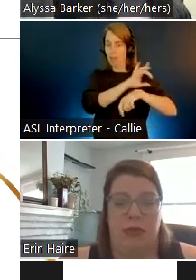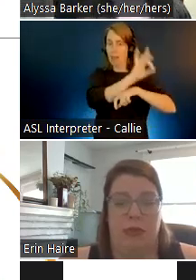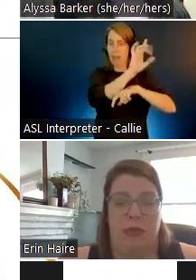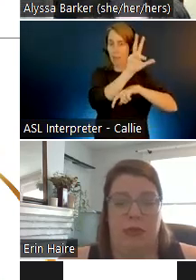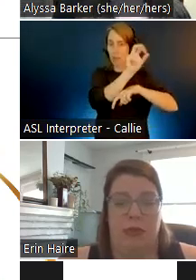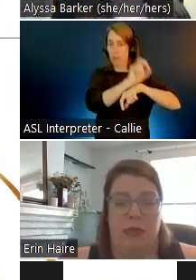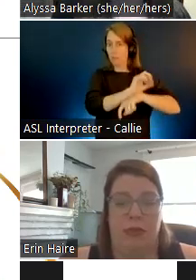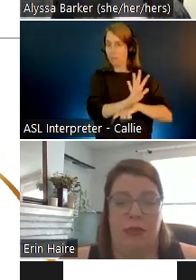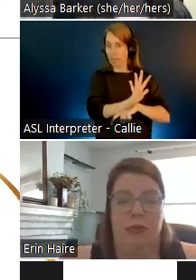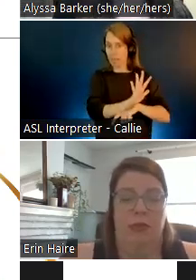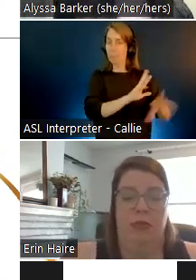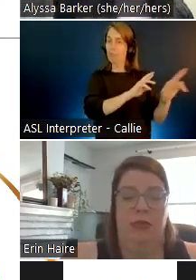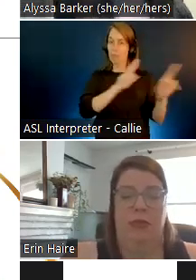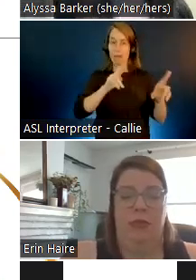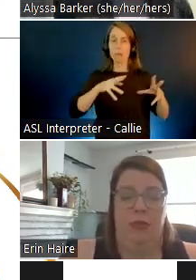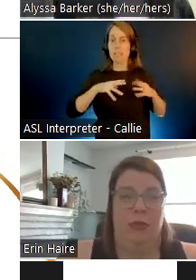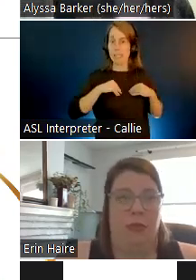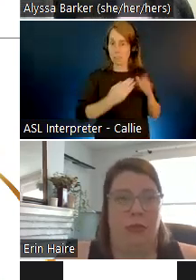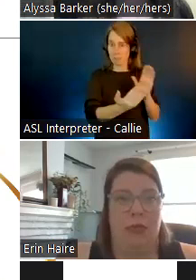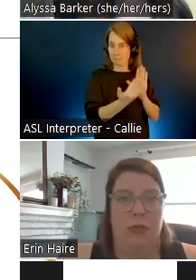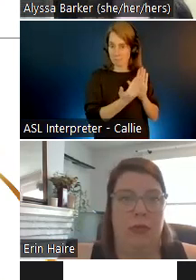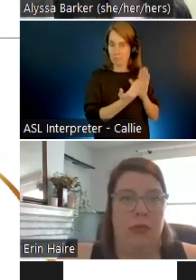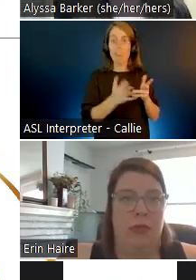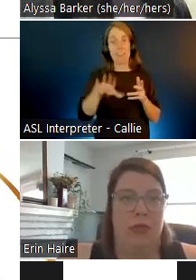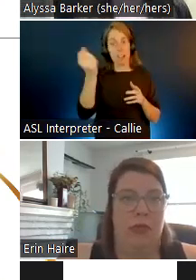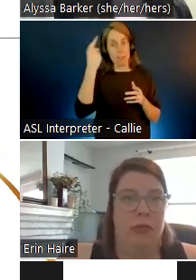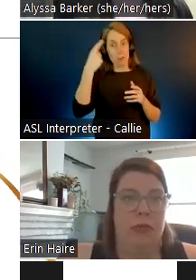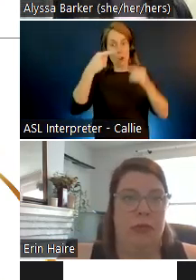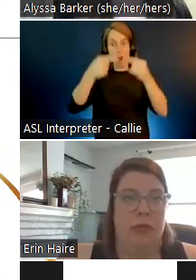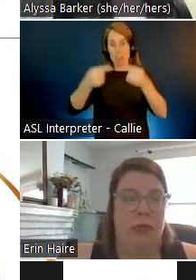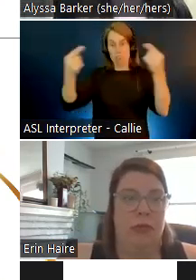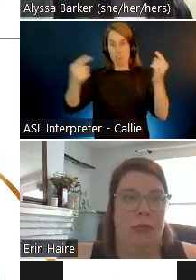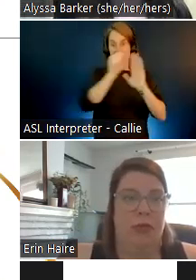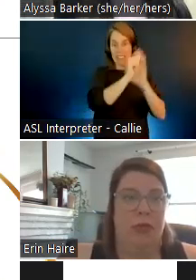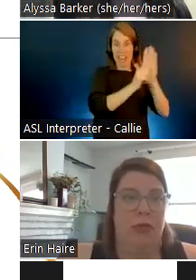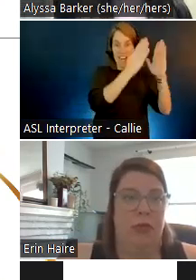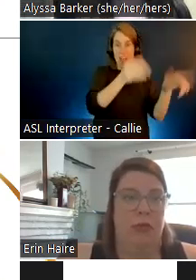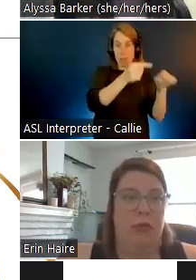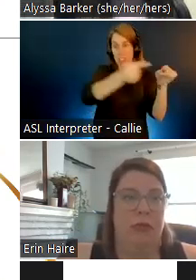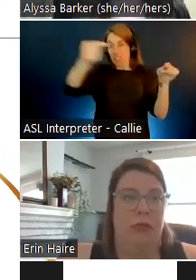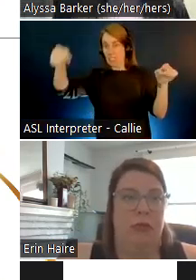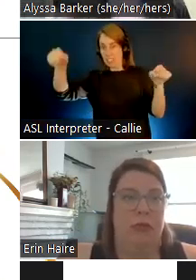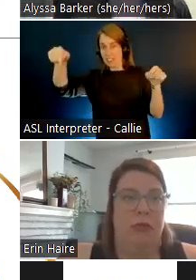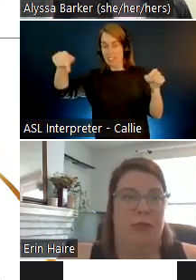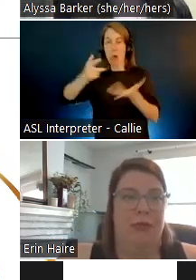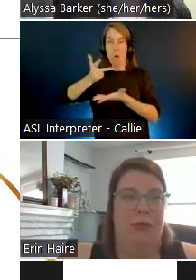every day i will warn you that we are across from the state house so it's all um metered parking so